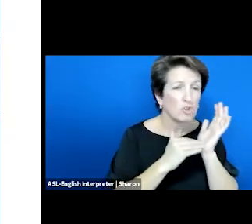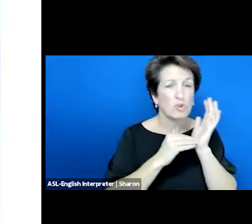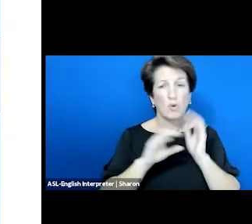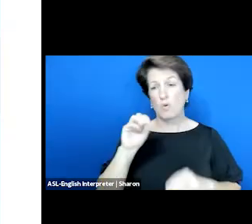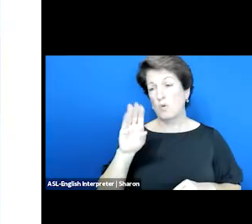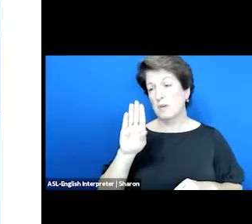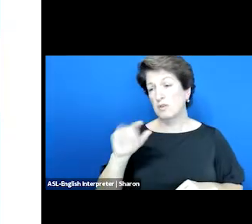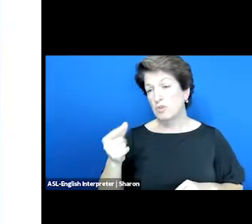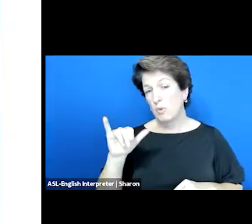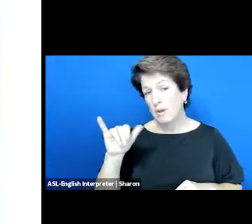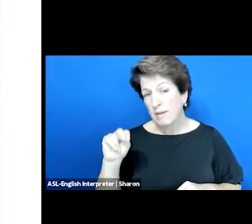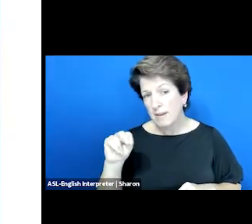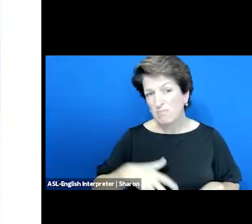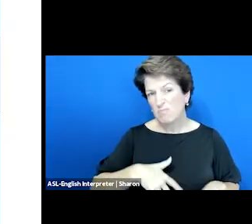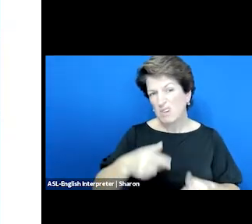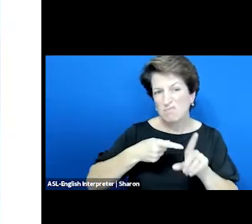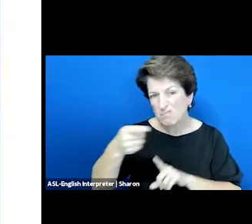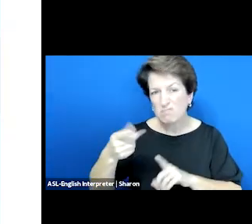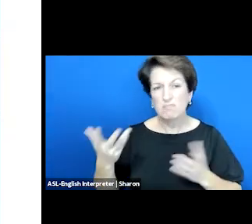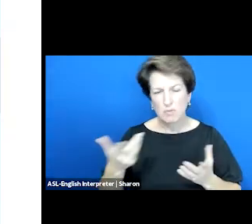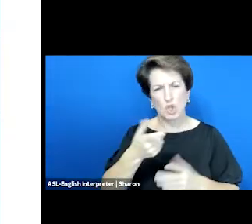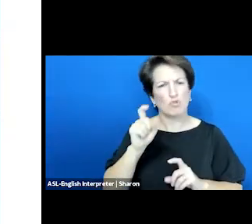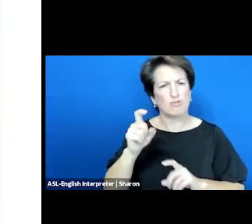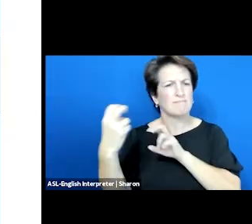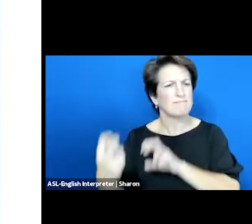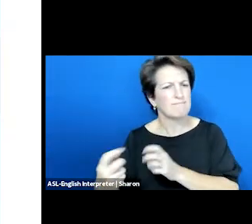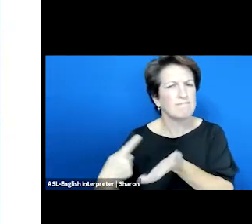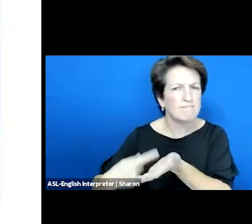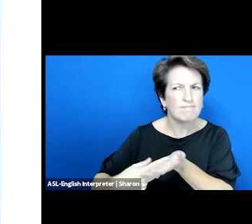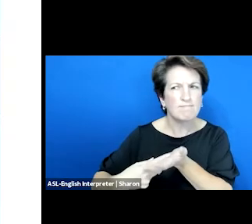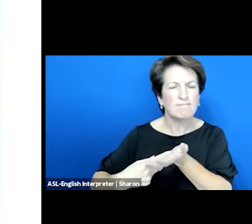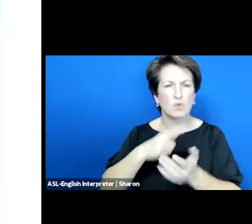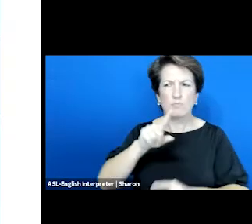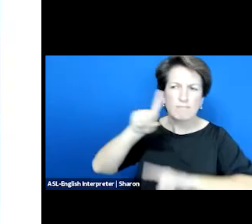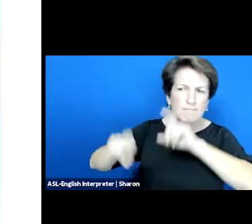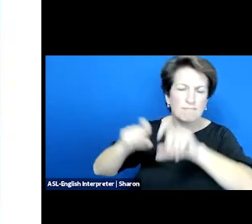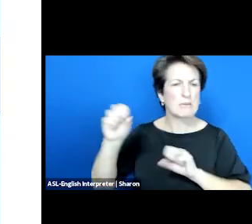pregnant is you can pass antibodies to your unborn child. To be clear, it's not the vaccine that passes from you to the fetus, however it is the